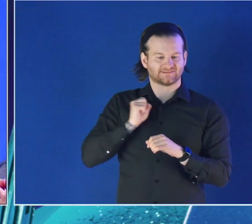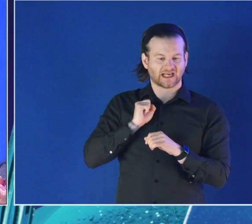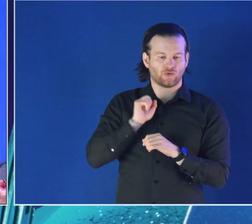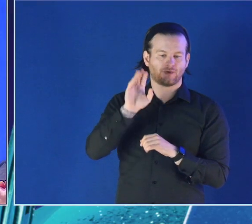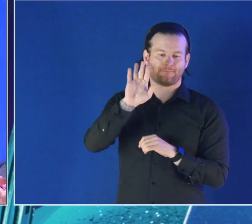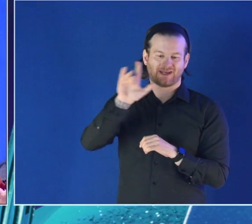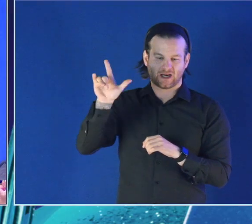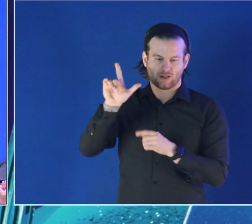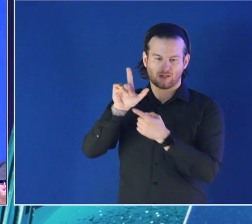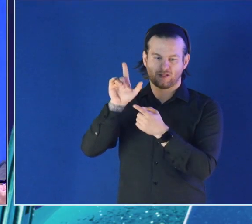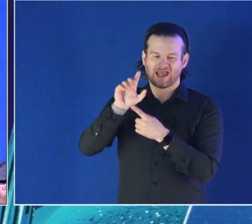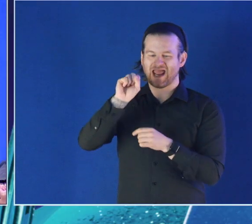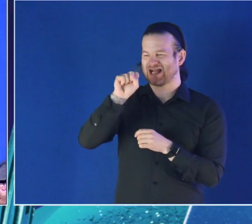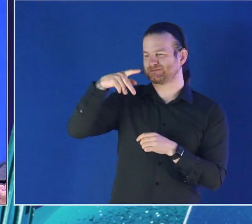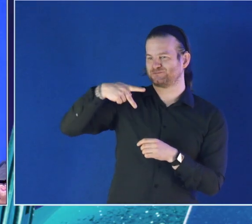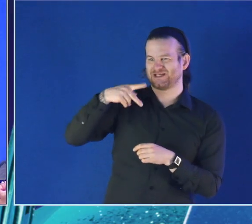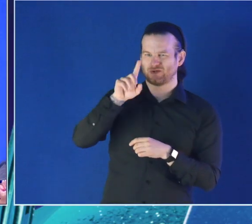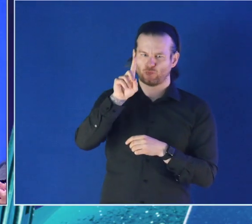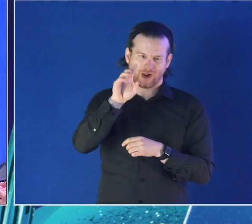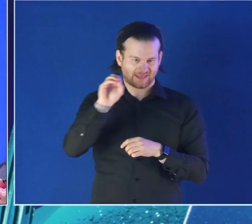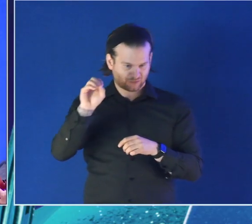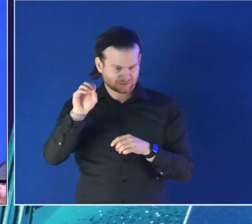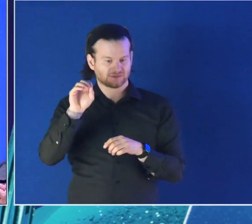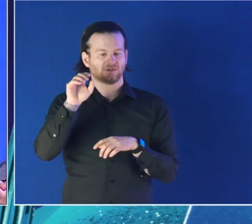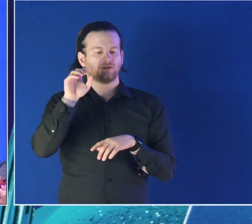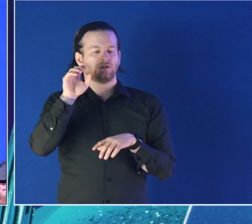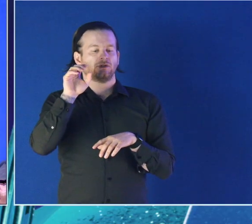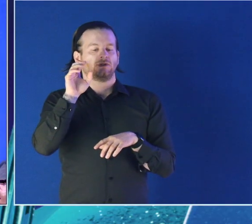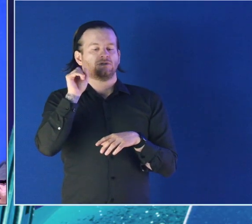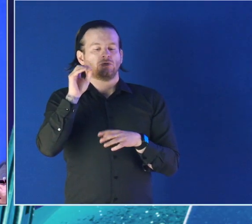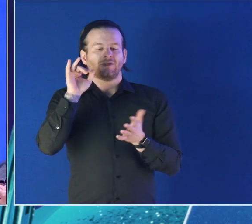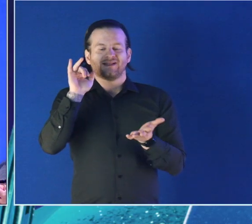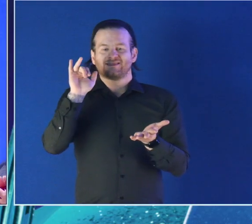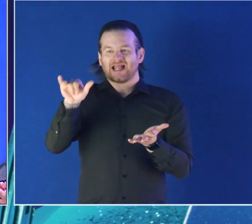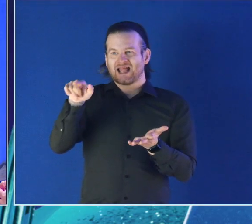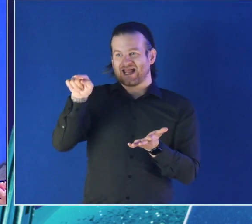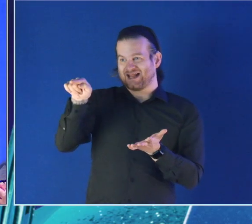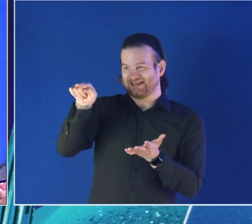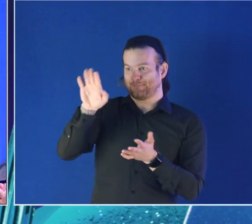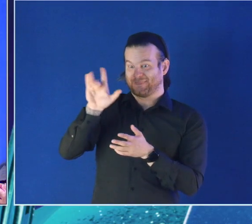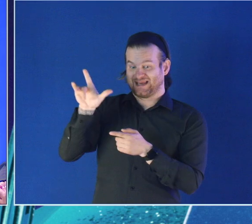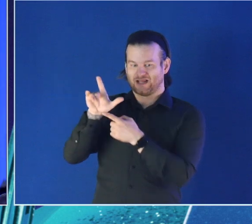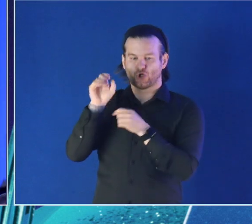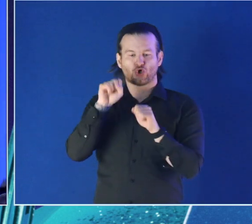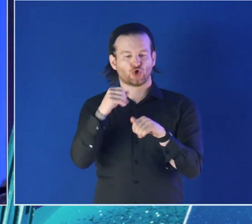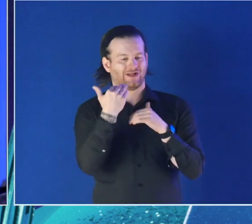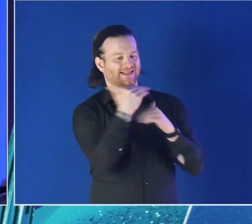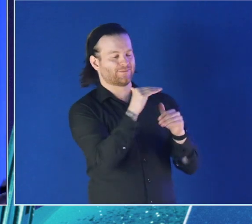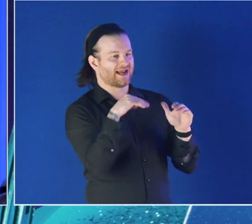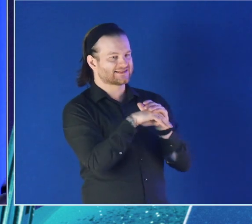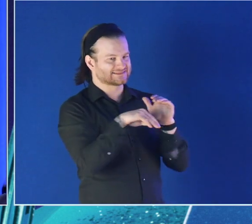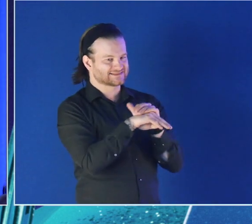of these tools that people need and use on a daily basis. And that's not something we stand for because the future,